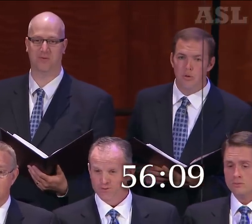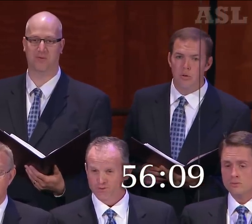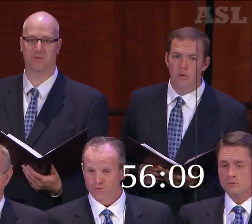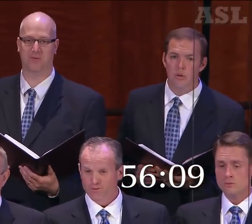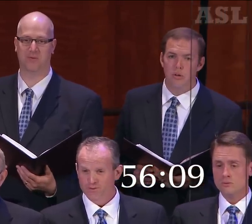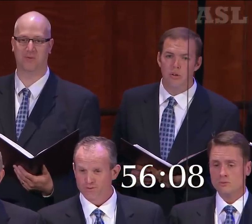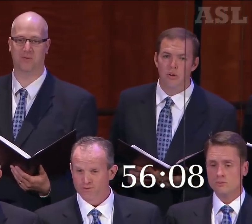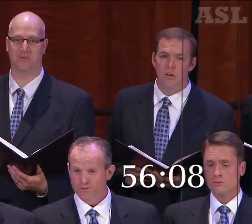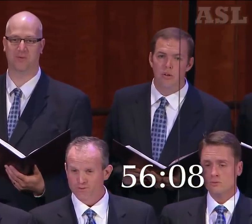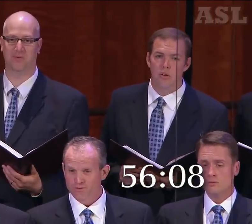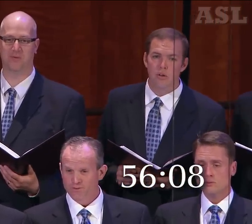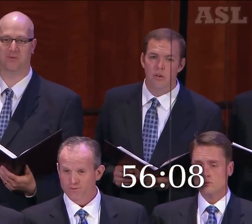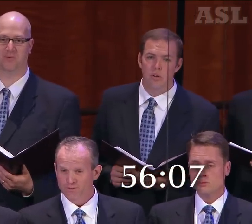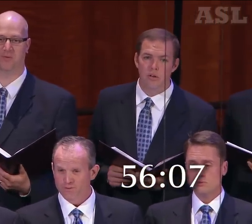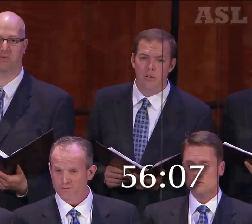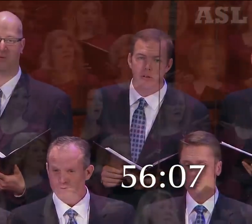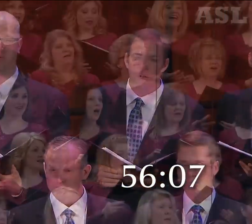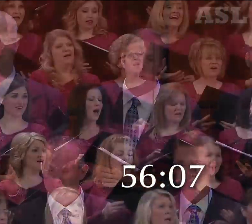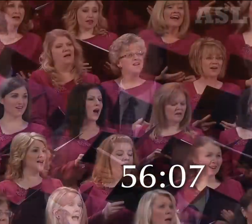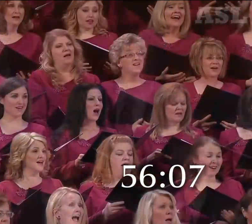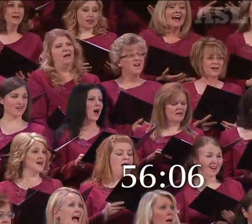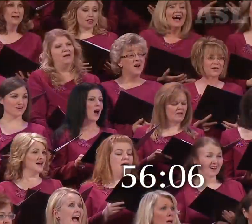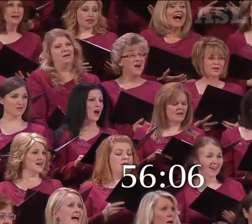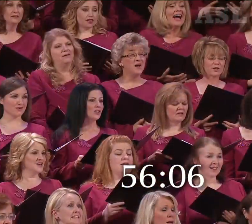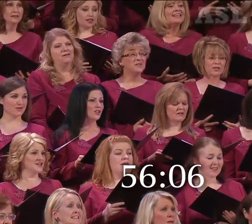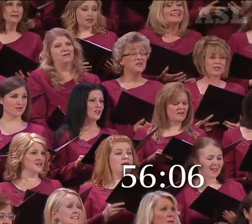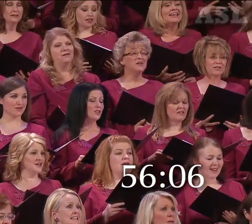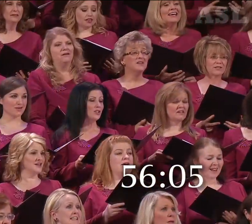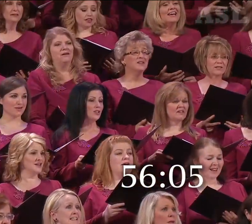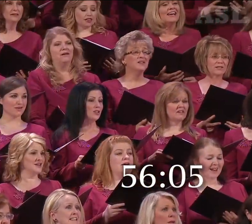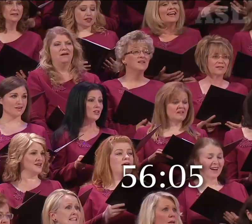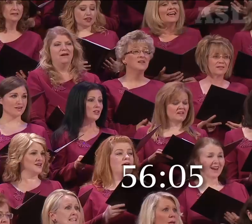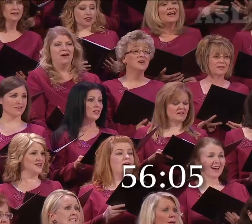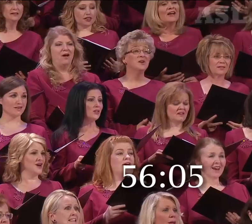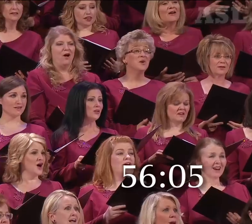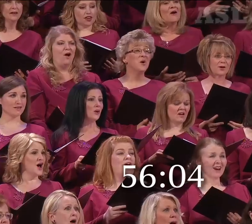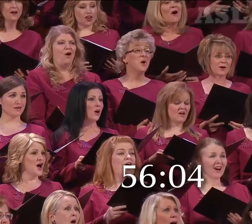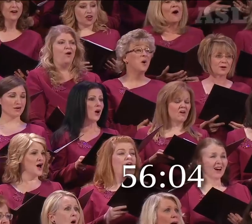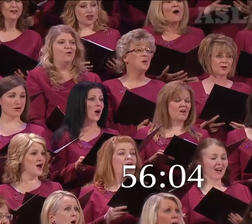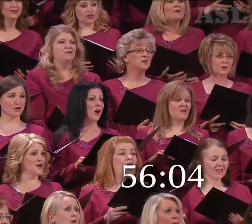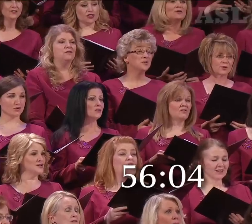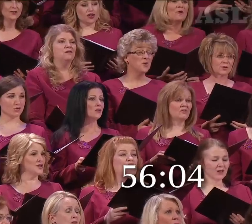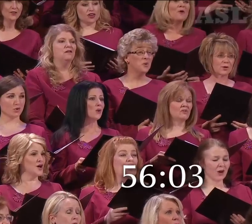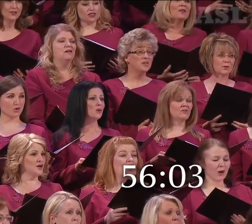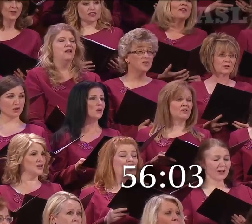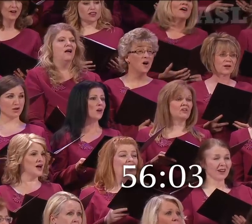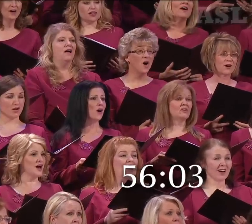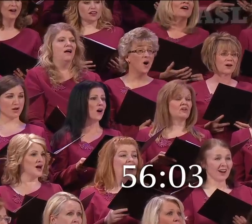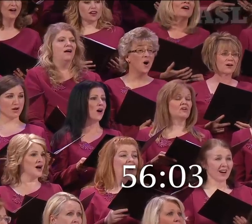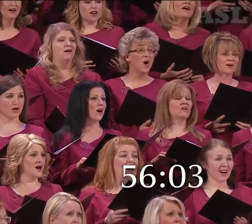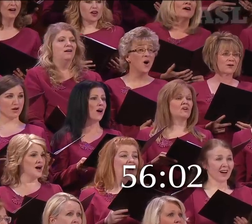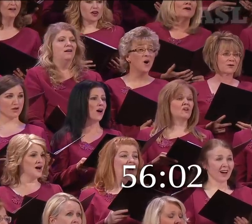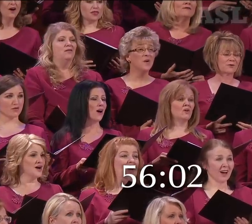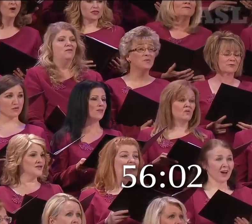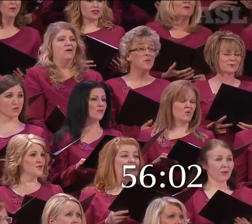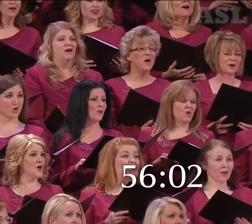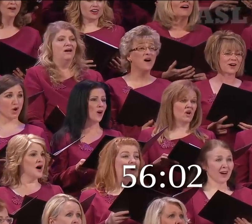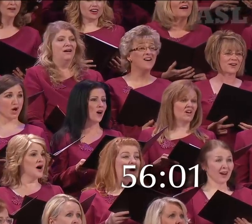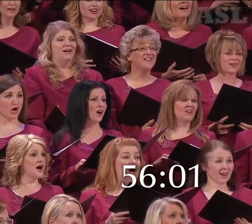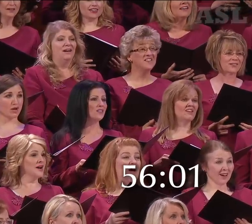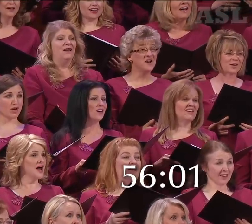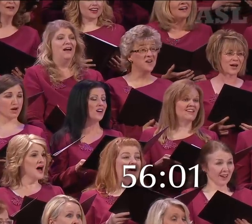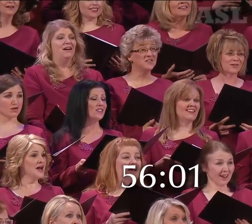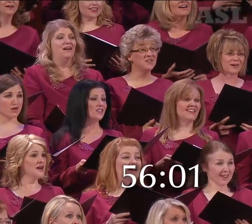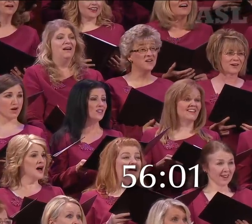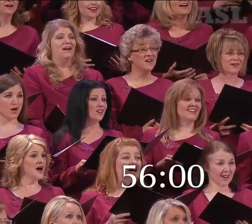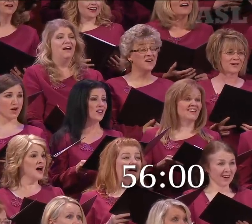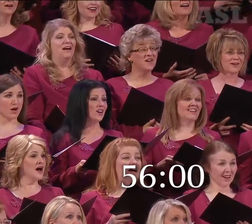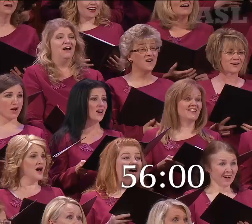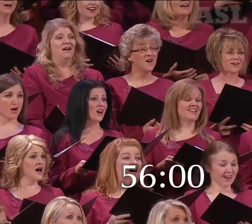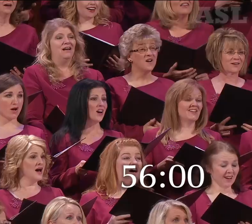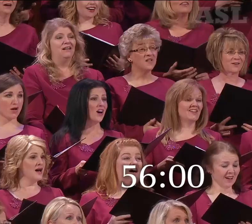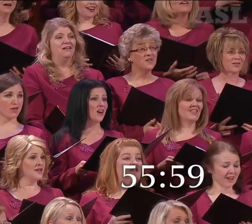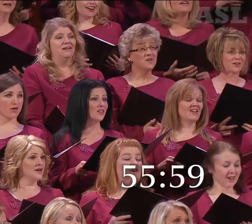CLOSED CAPTION CHANNEL